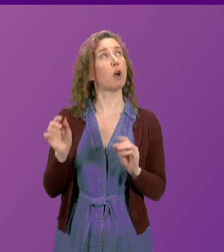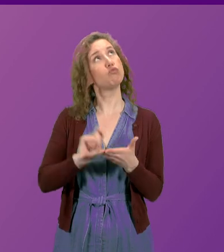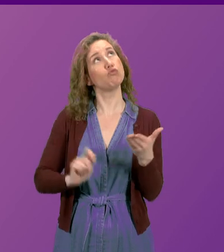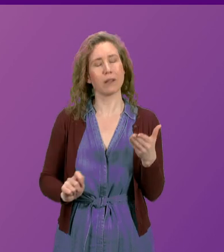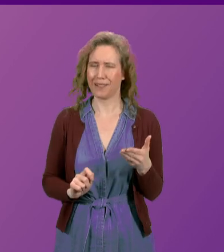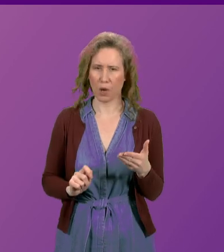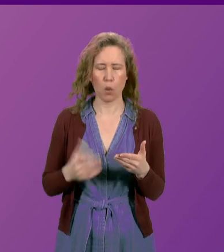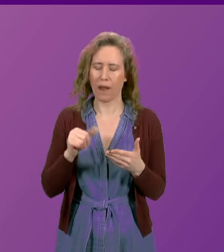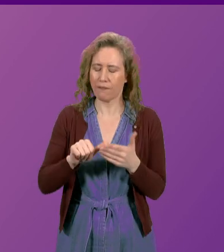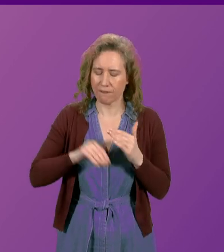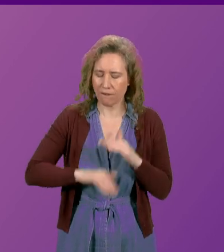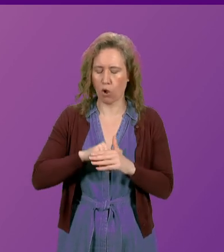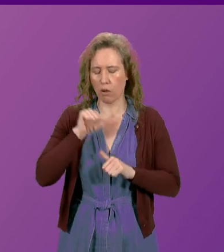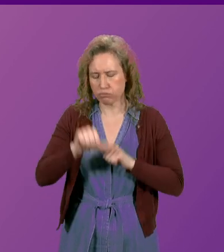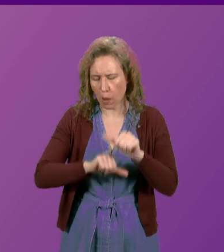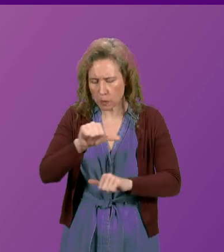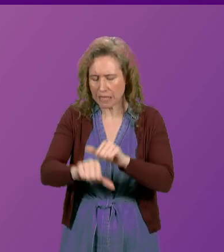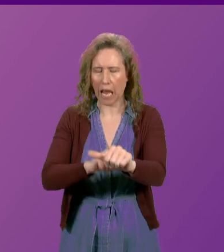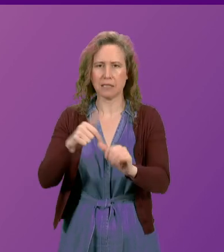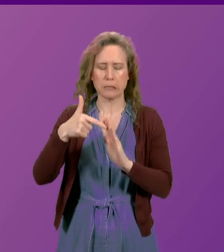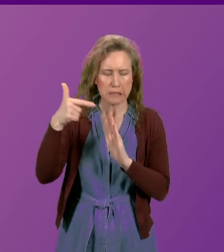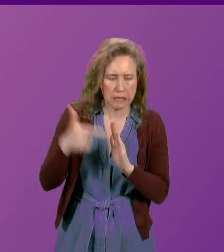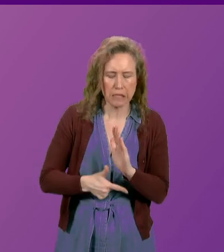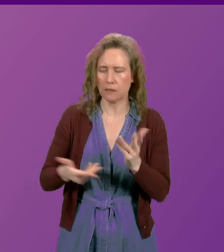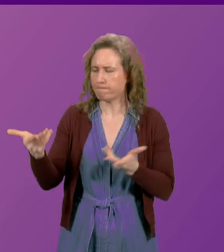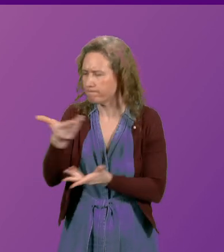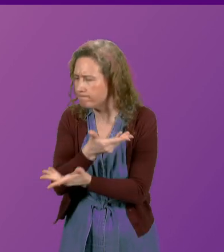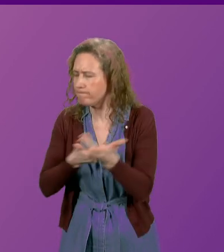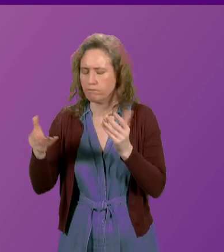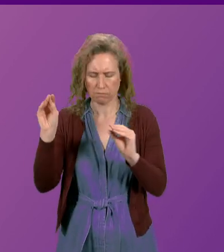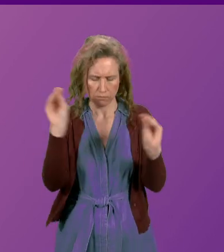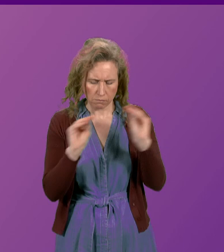process of engagement across the parliamentary spectrum to enable that to be undertaken.